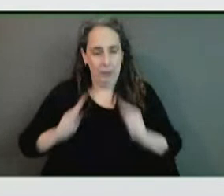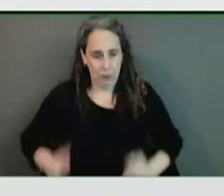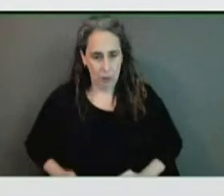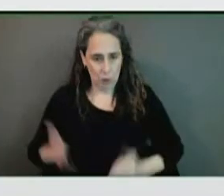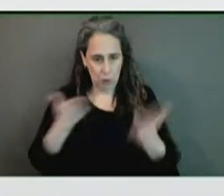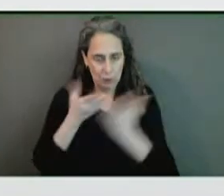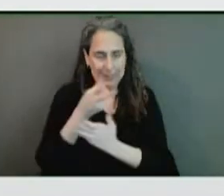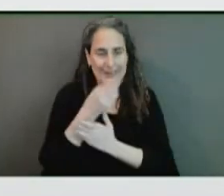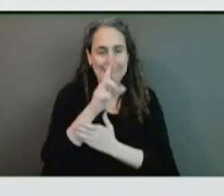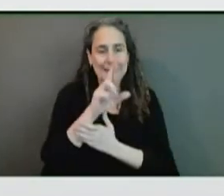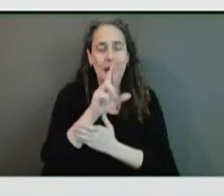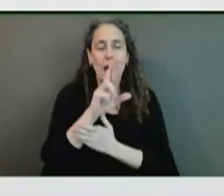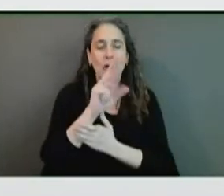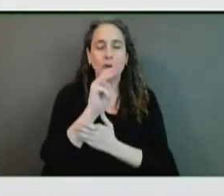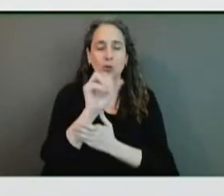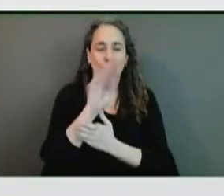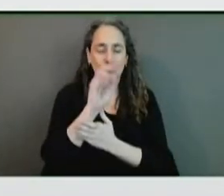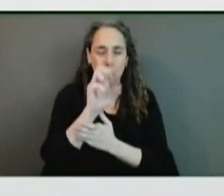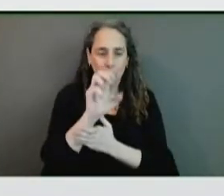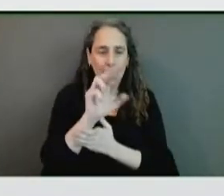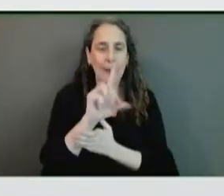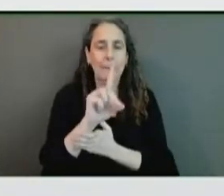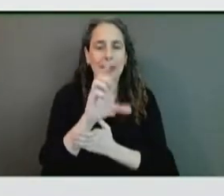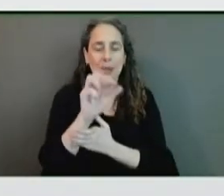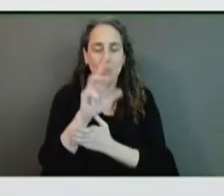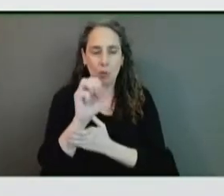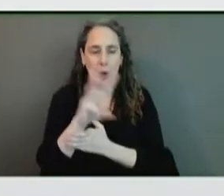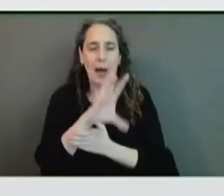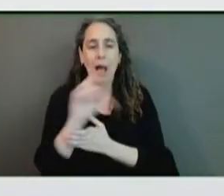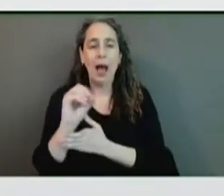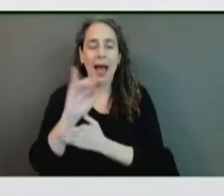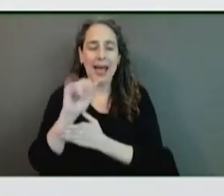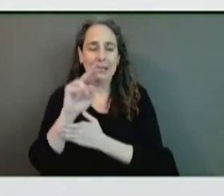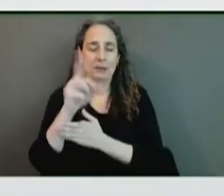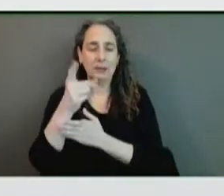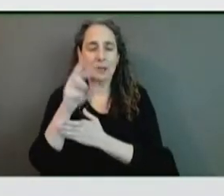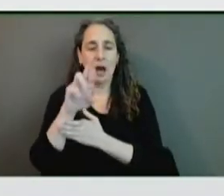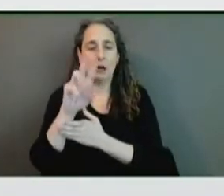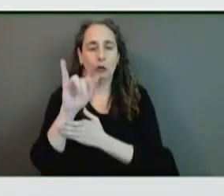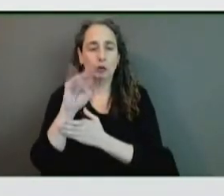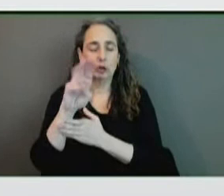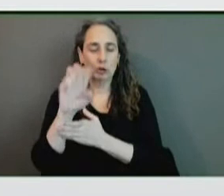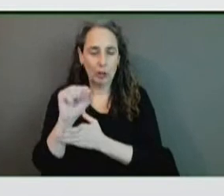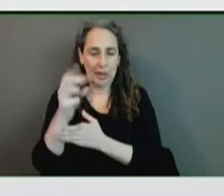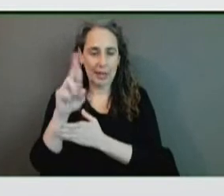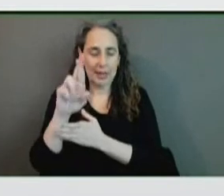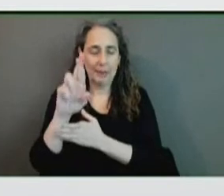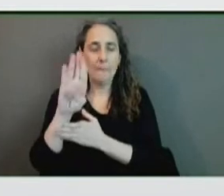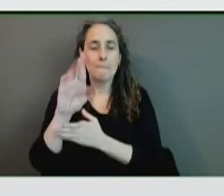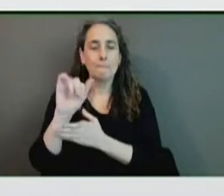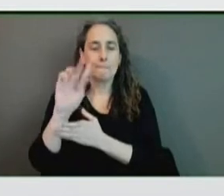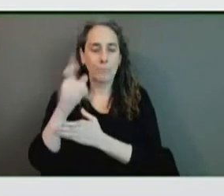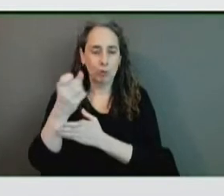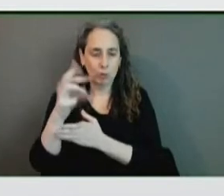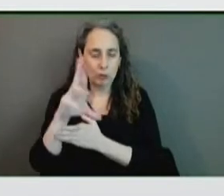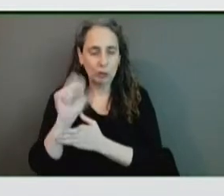Health and Human Services. Dr Raymond crowd and Dr James